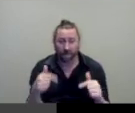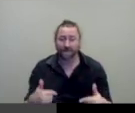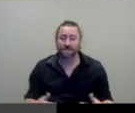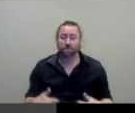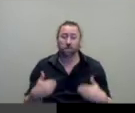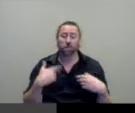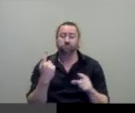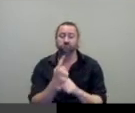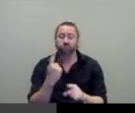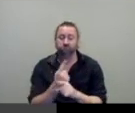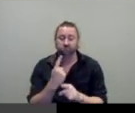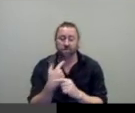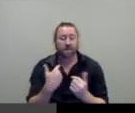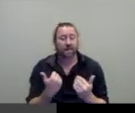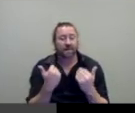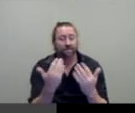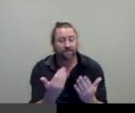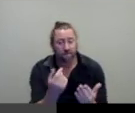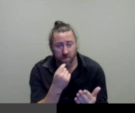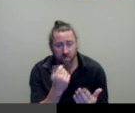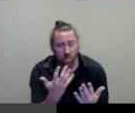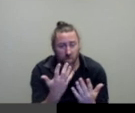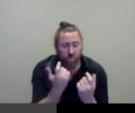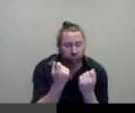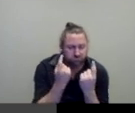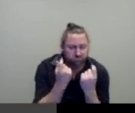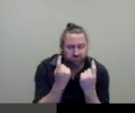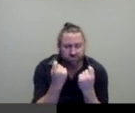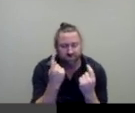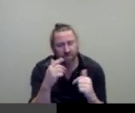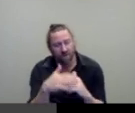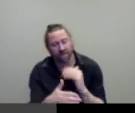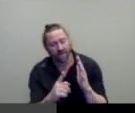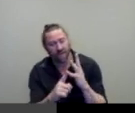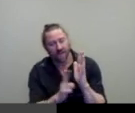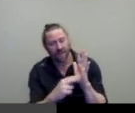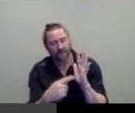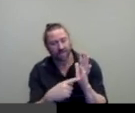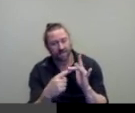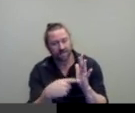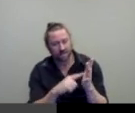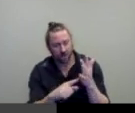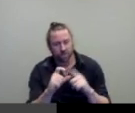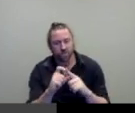I've given you a little bit more of an understanding of untitled artworks I hope